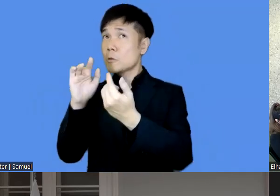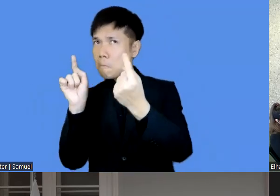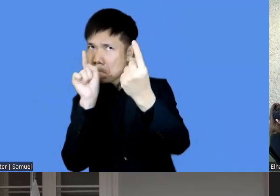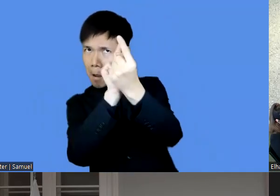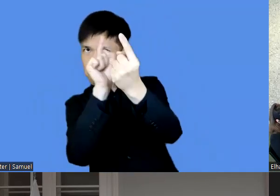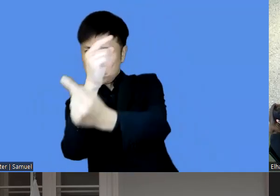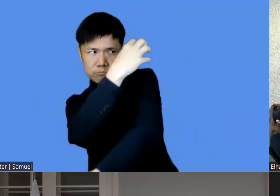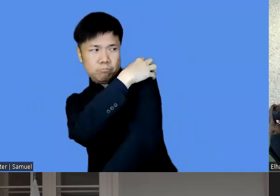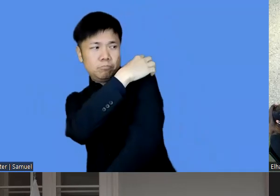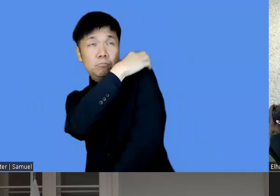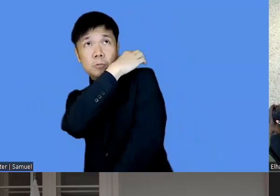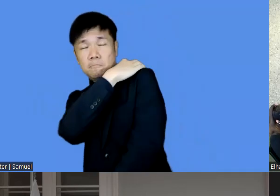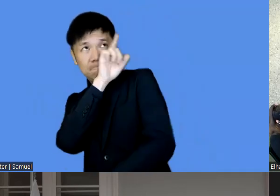made a huge difference.